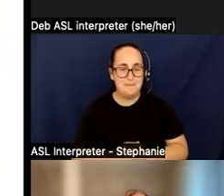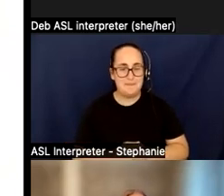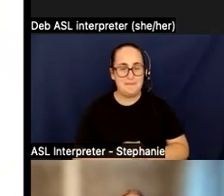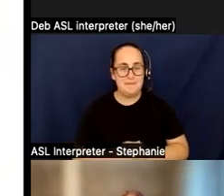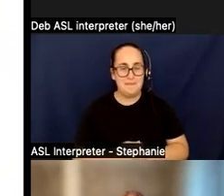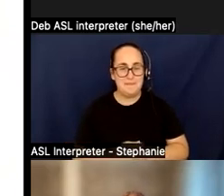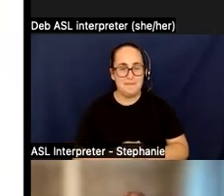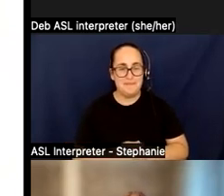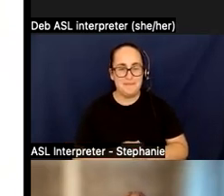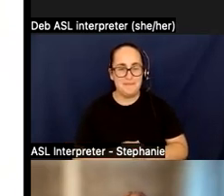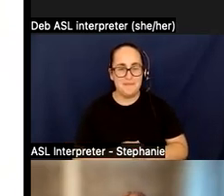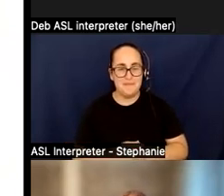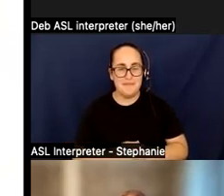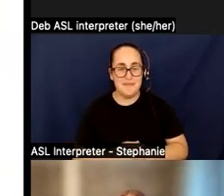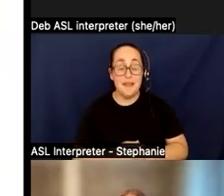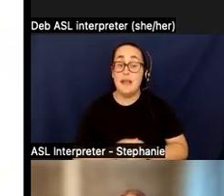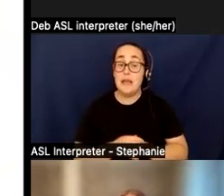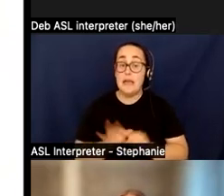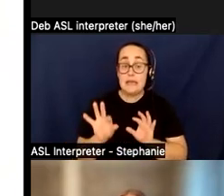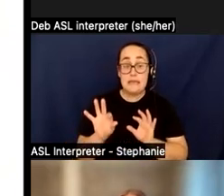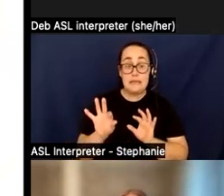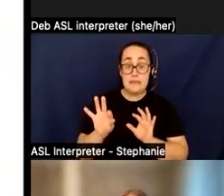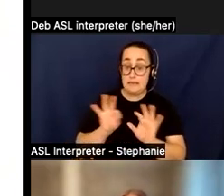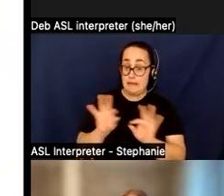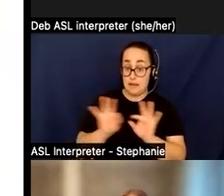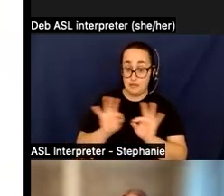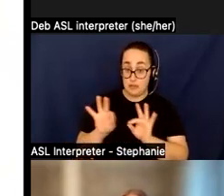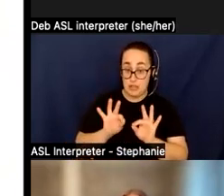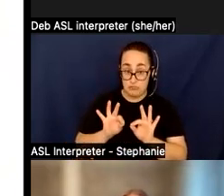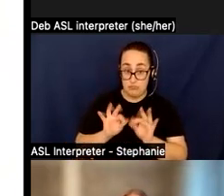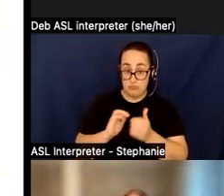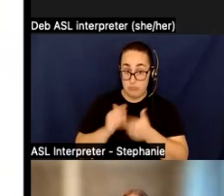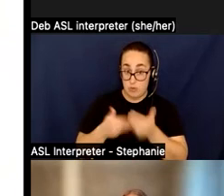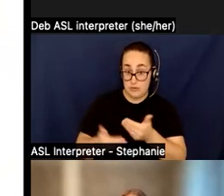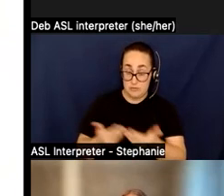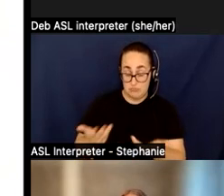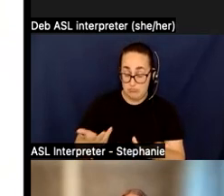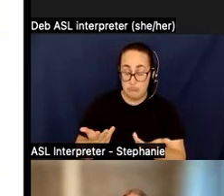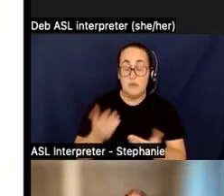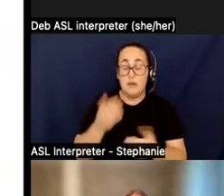So the selection process. This is just to give you guys a little bit of an insight into,